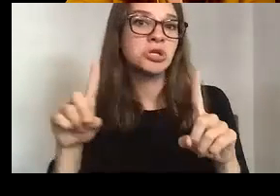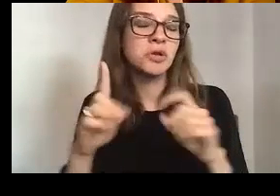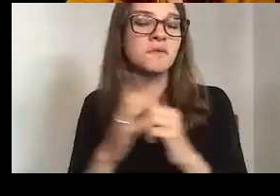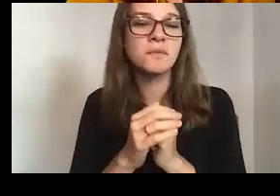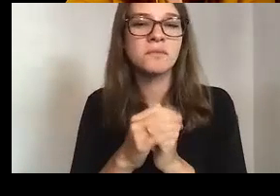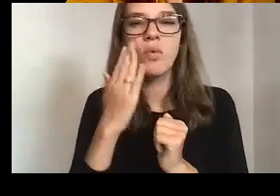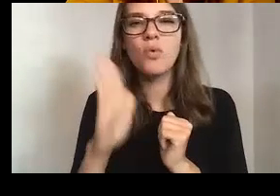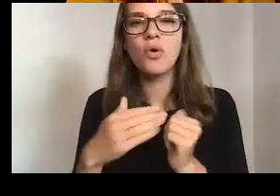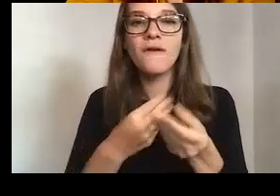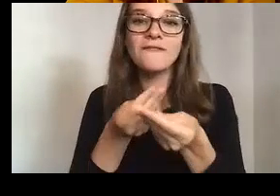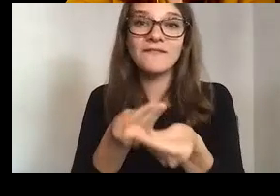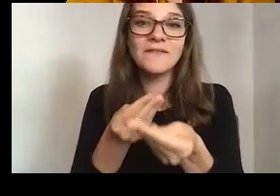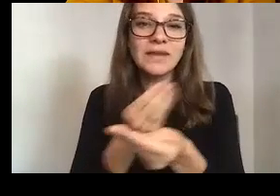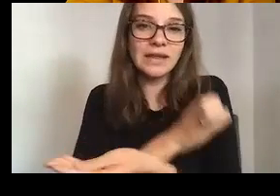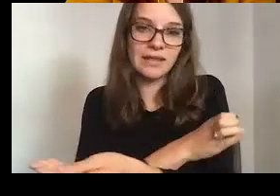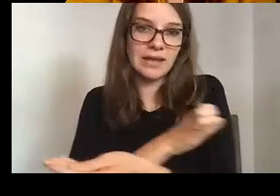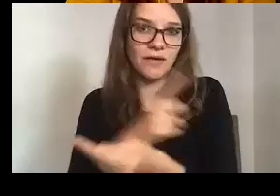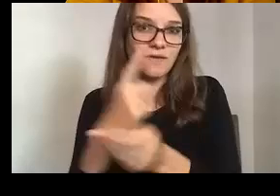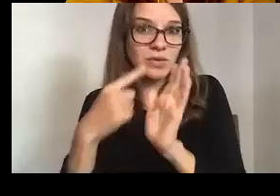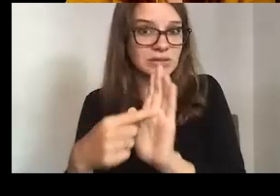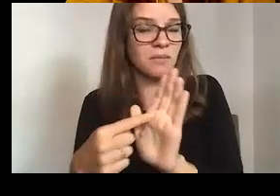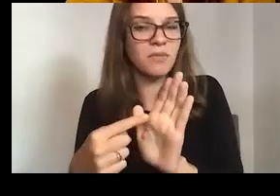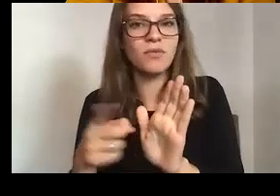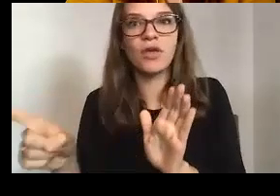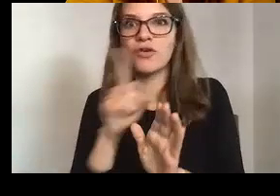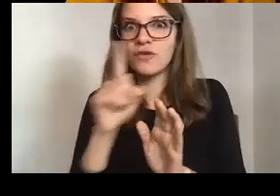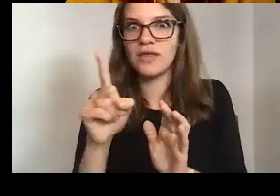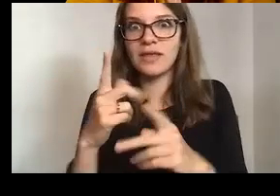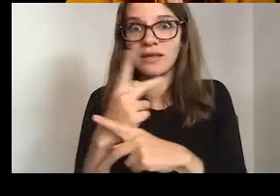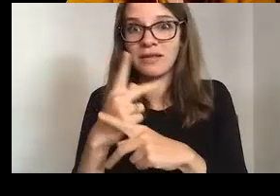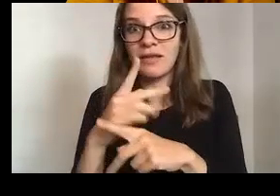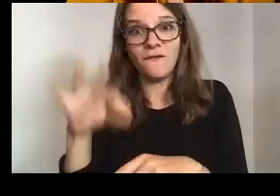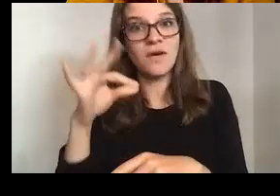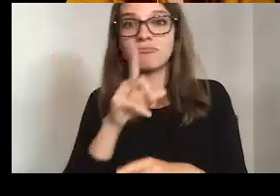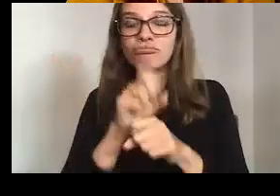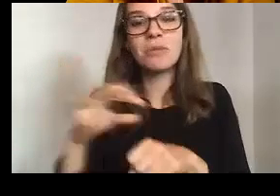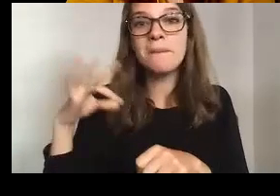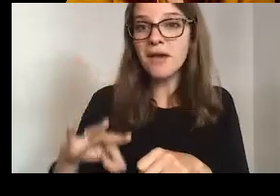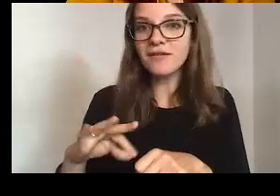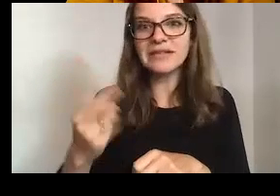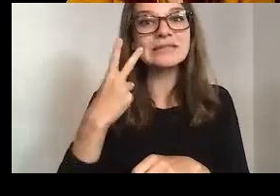feeding clinic for example they've really found it really beneficial to be able to see families